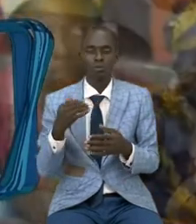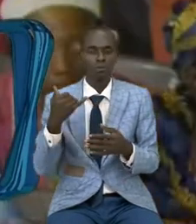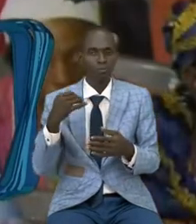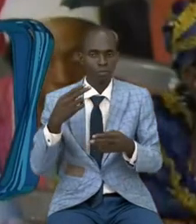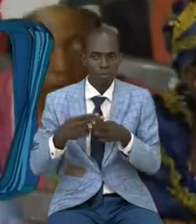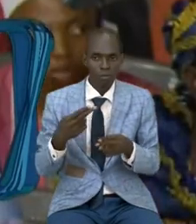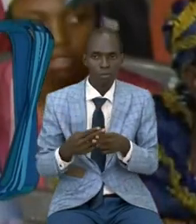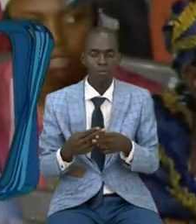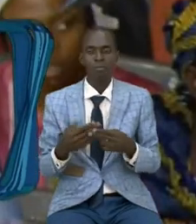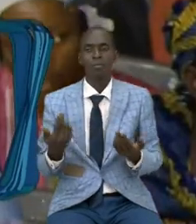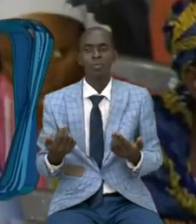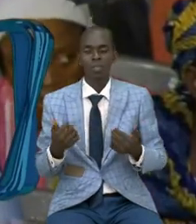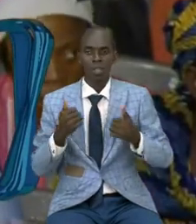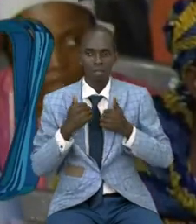because you have given your life to god